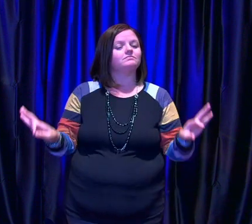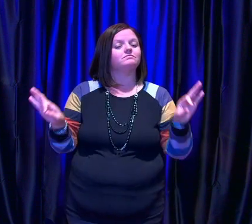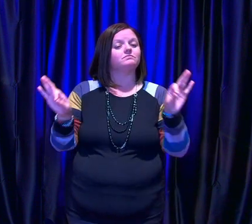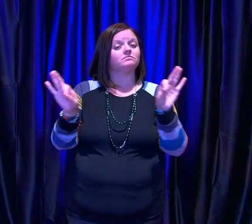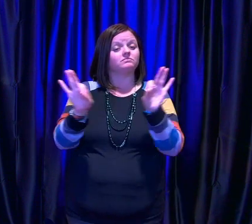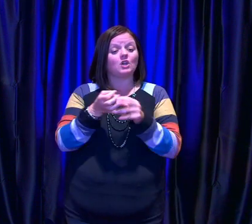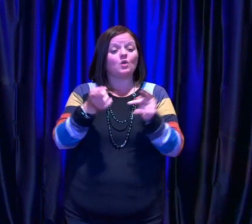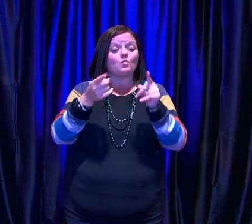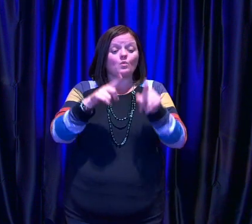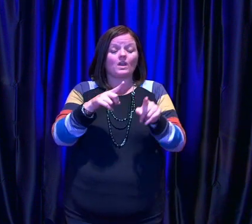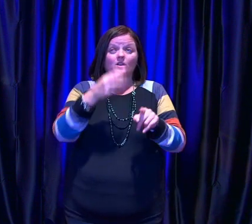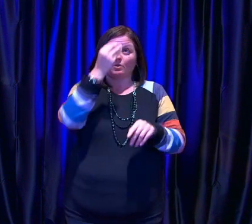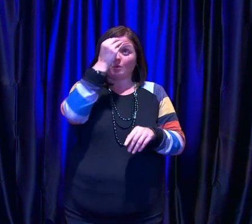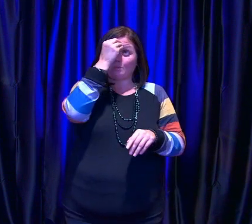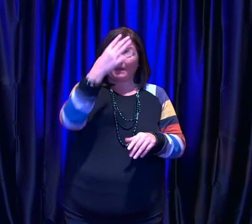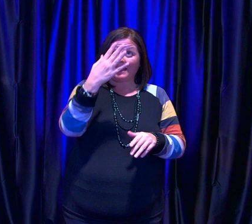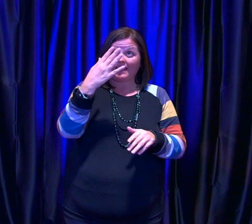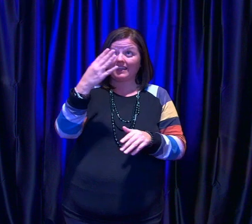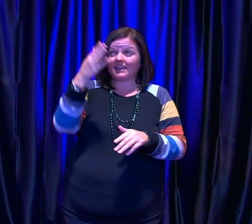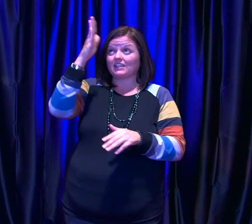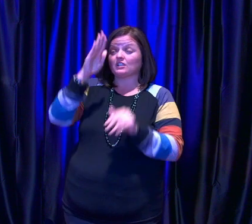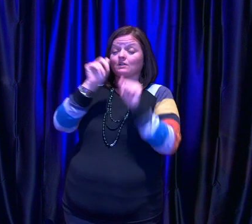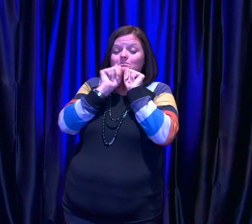we obey it brings God's blessing and his